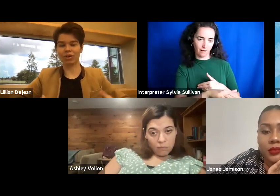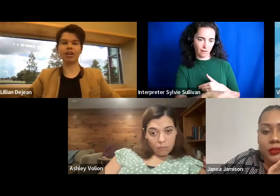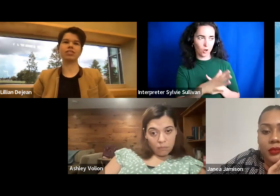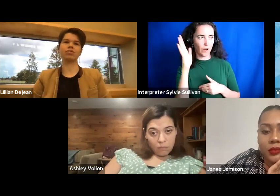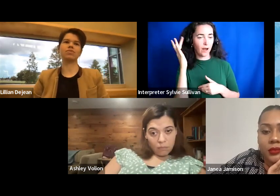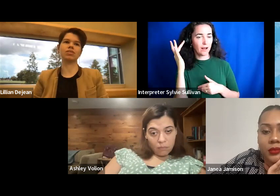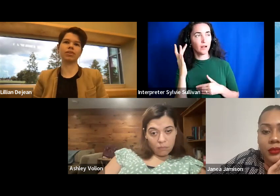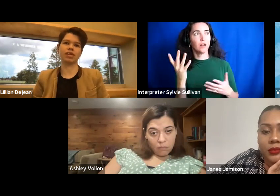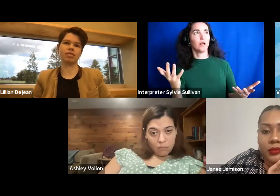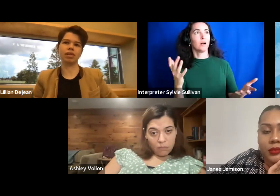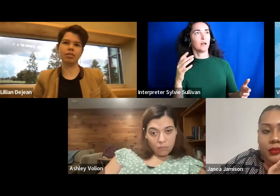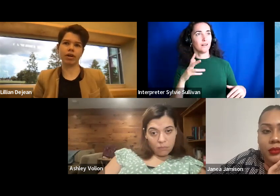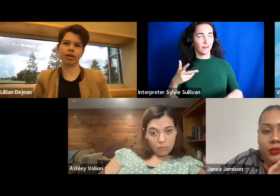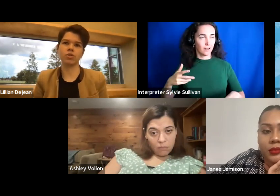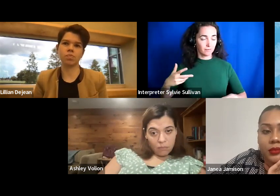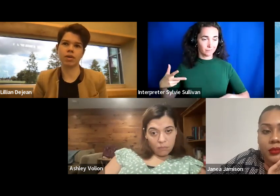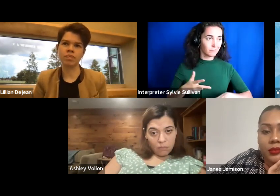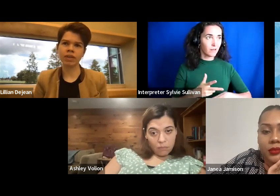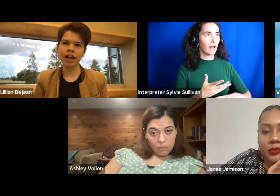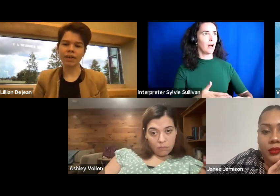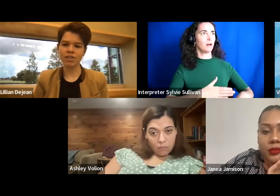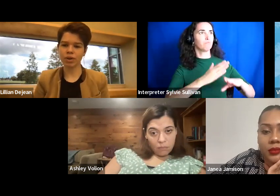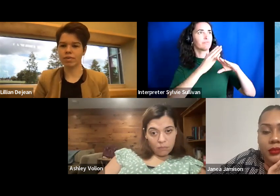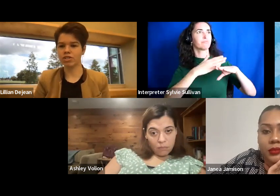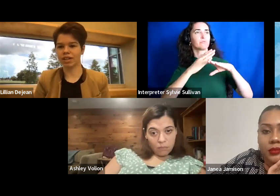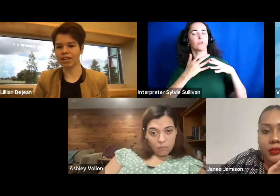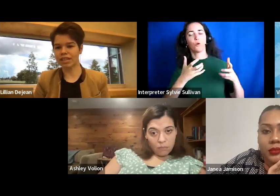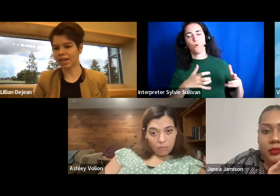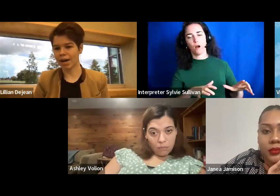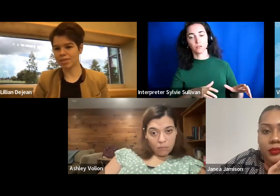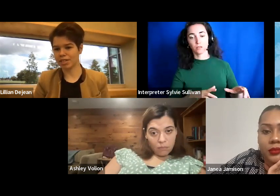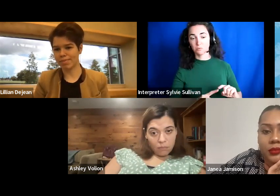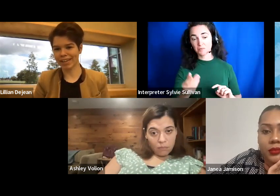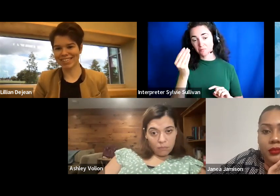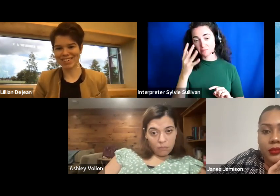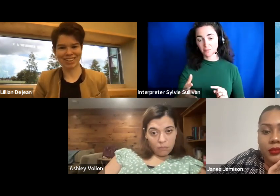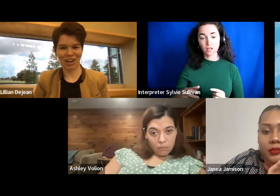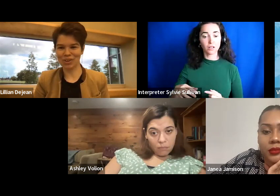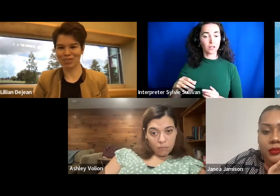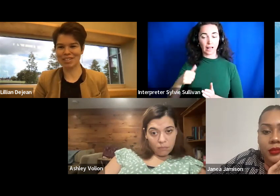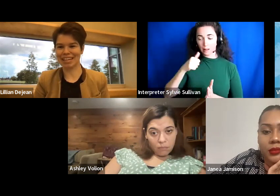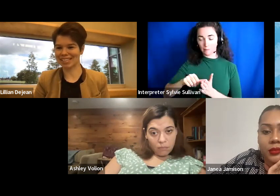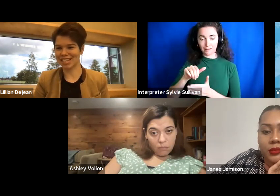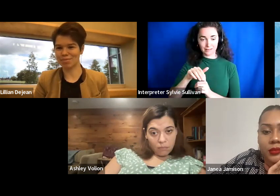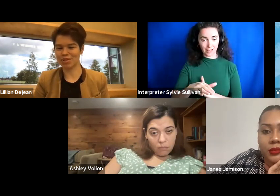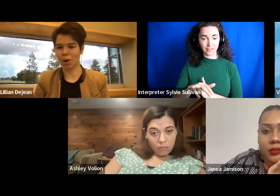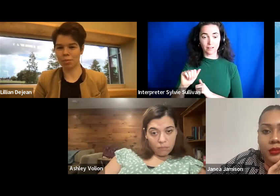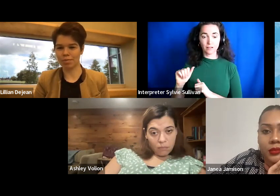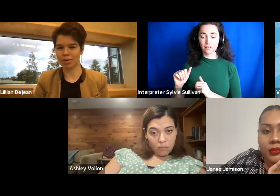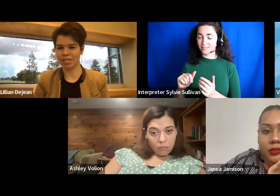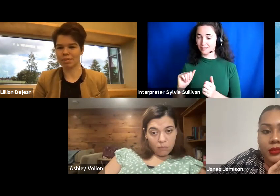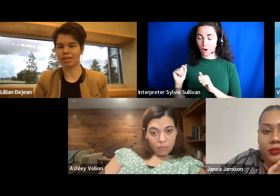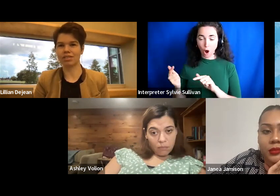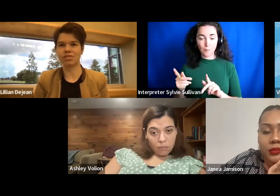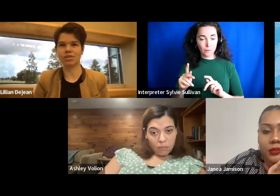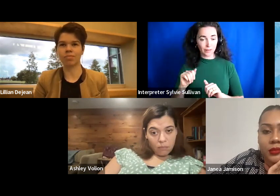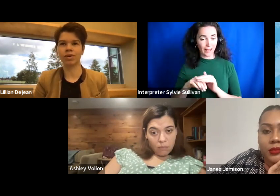don't have to you know, come across those physical accessibility barriers, but I think it's worth mentioning that even absentee balance are not universally accessible to all people with disabilities.